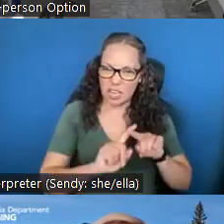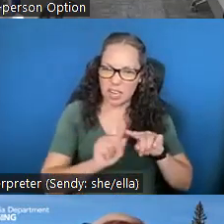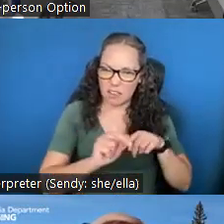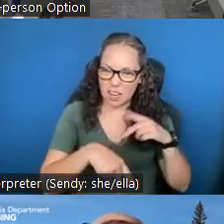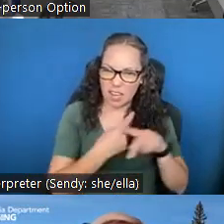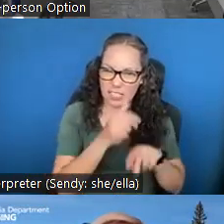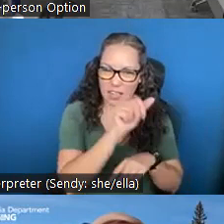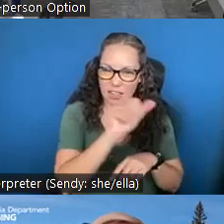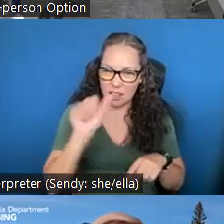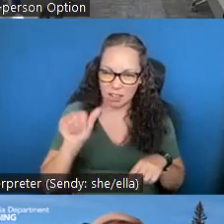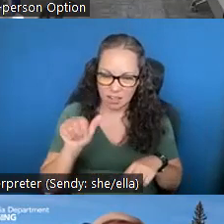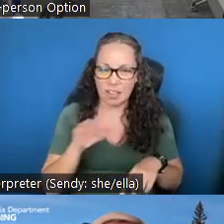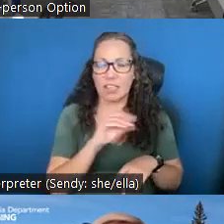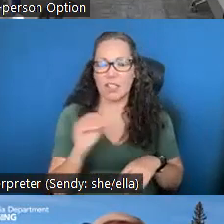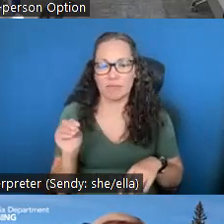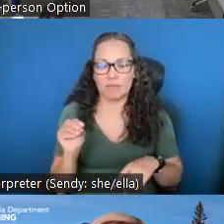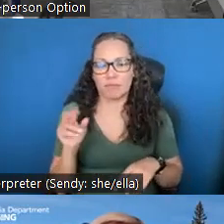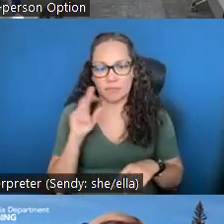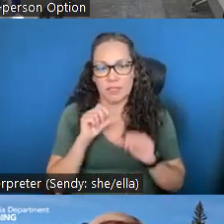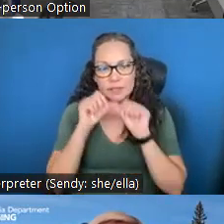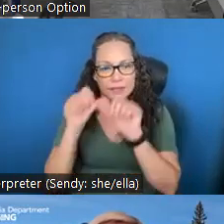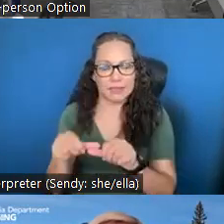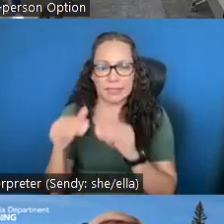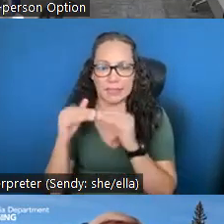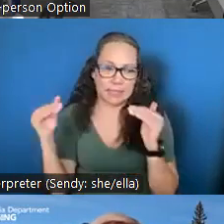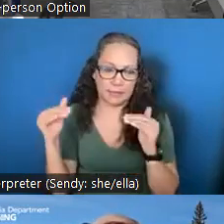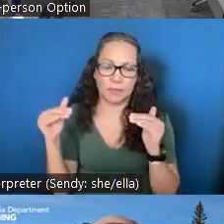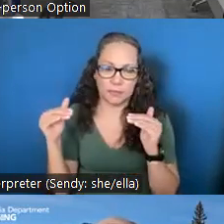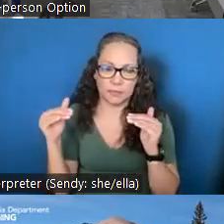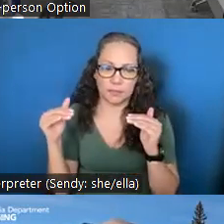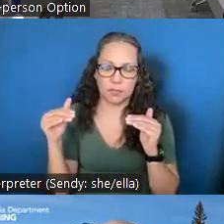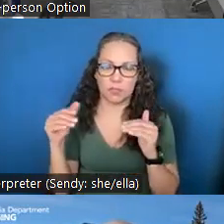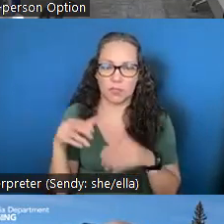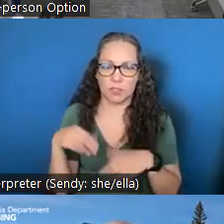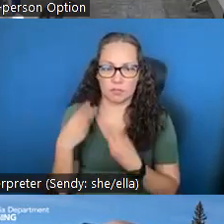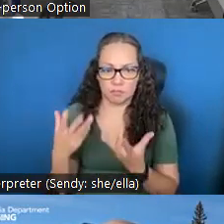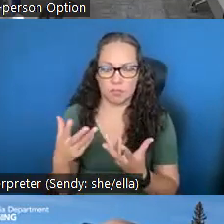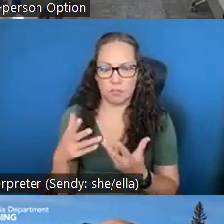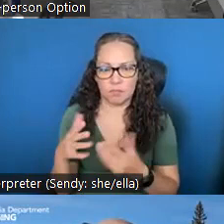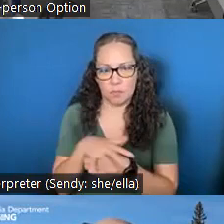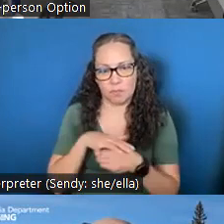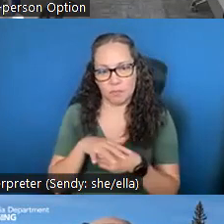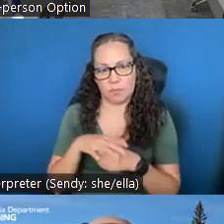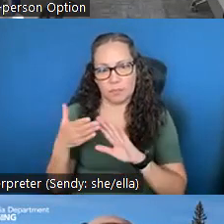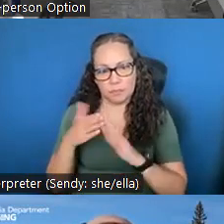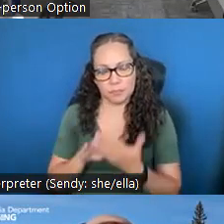plans that they'll find a consistent level of service and offerings in their local communities